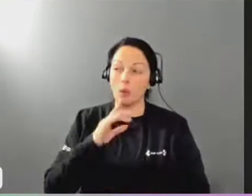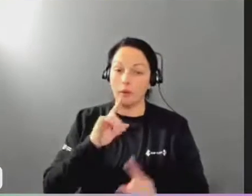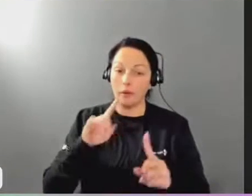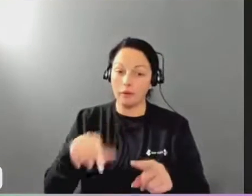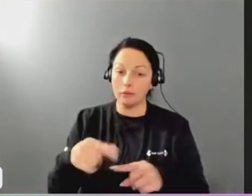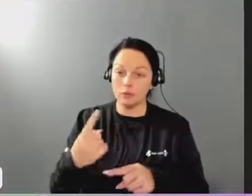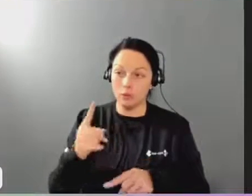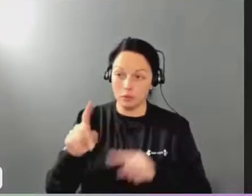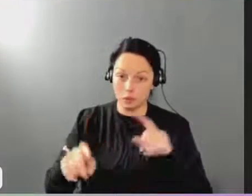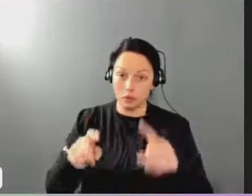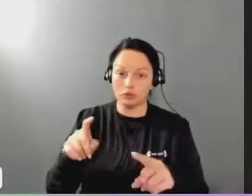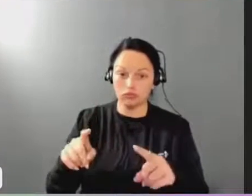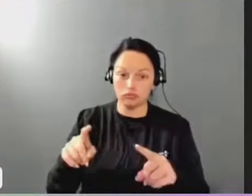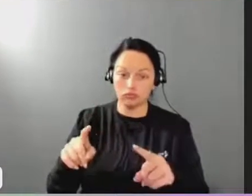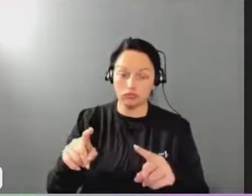that kind of value here